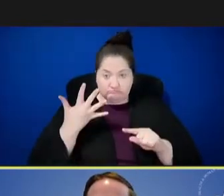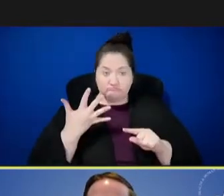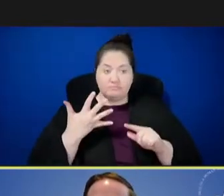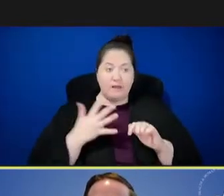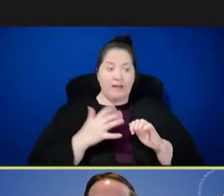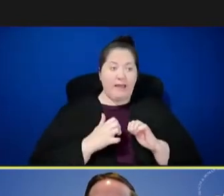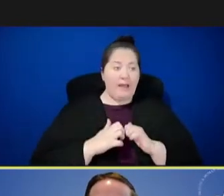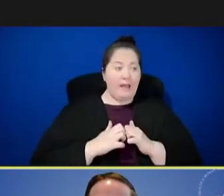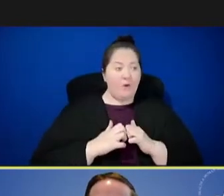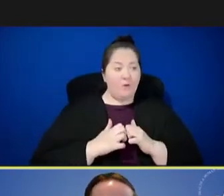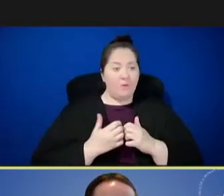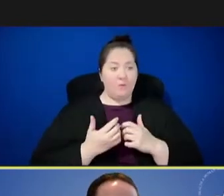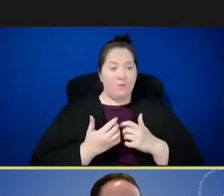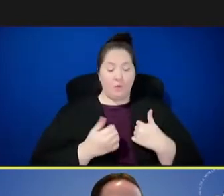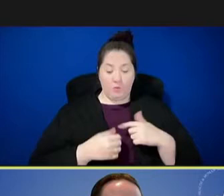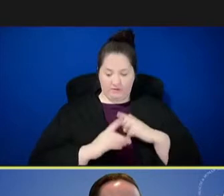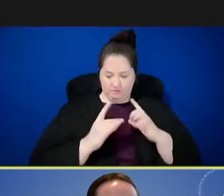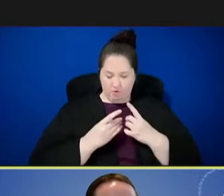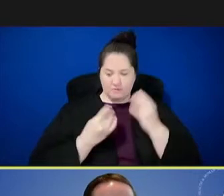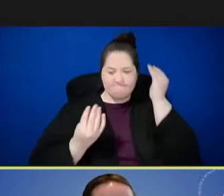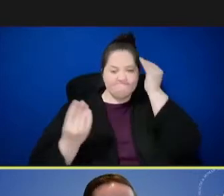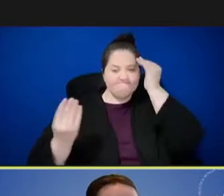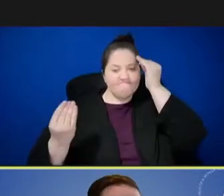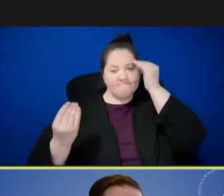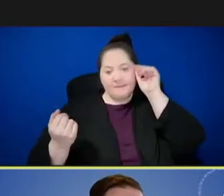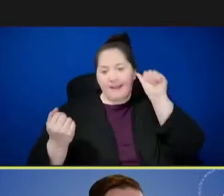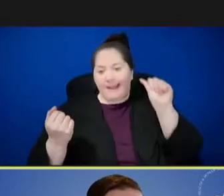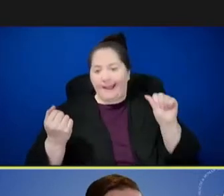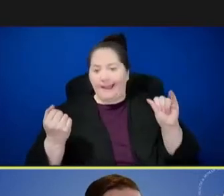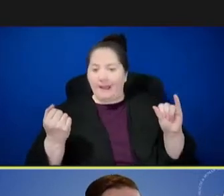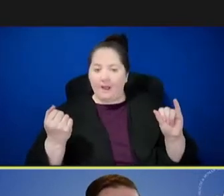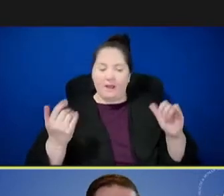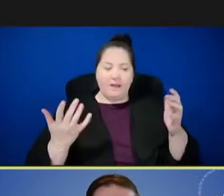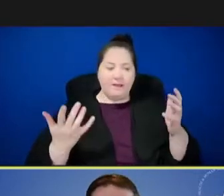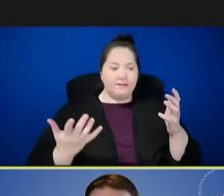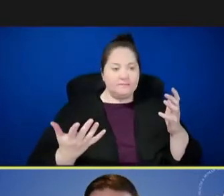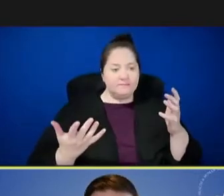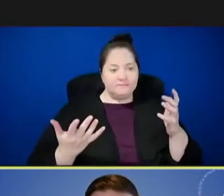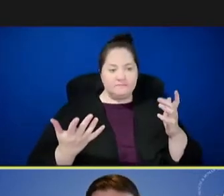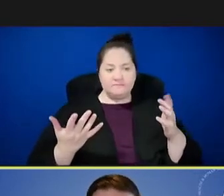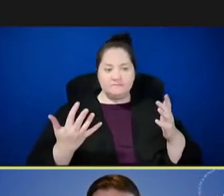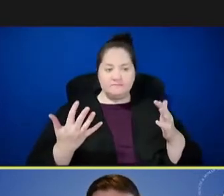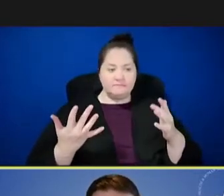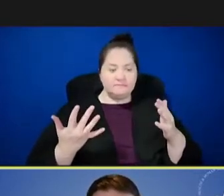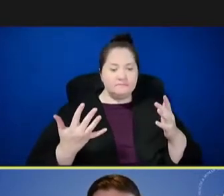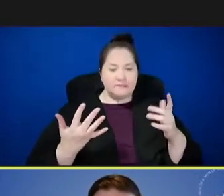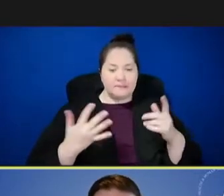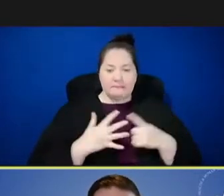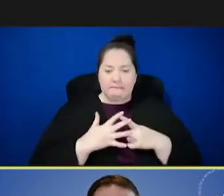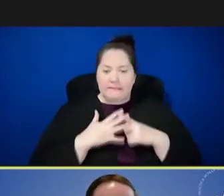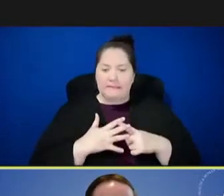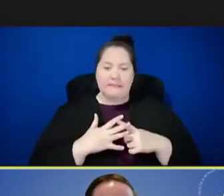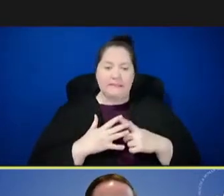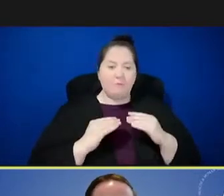as a department are thinking about AI from just the initial outset kind of top level.